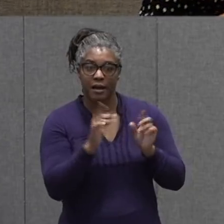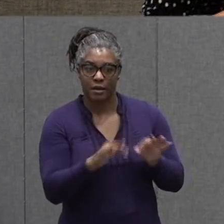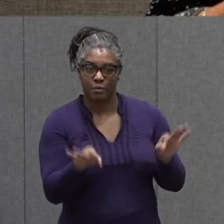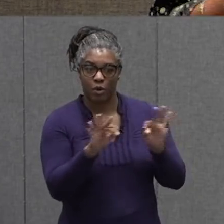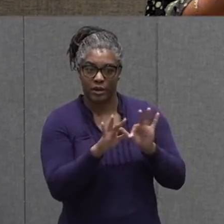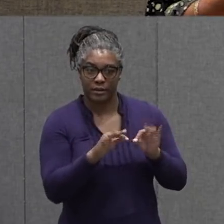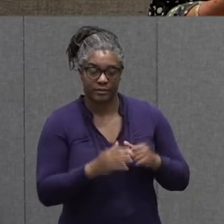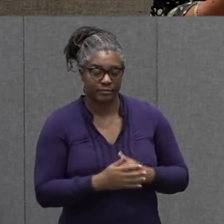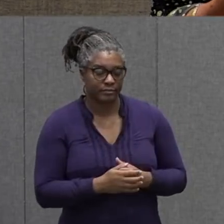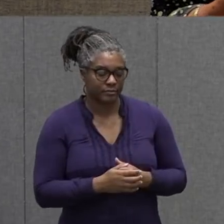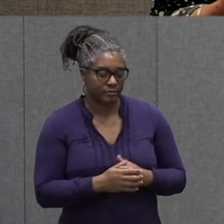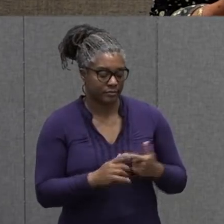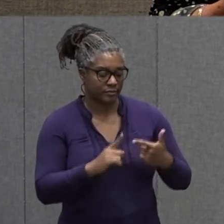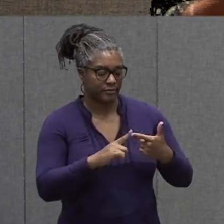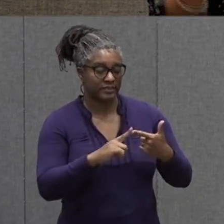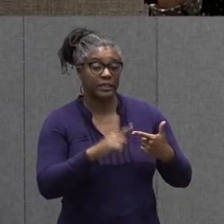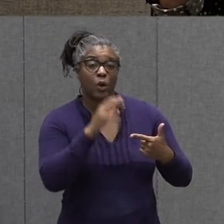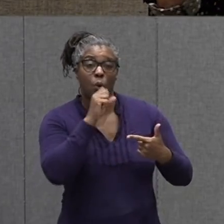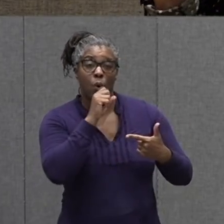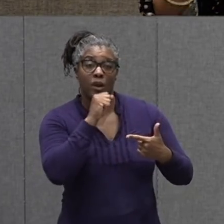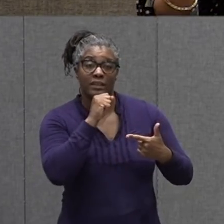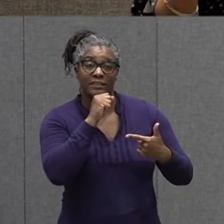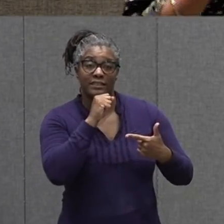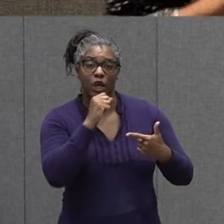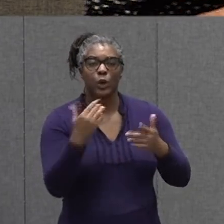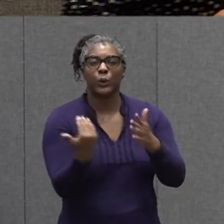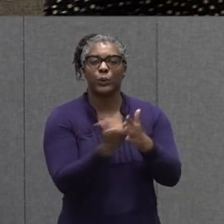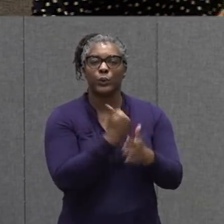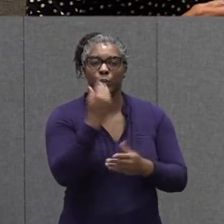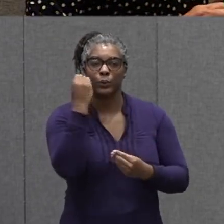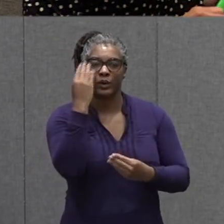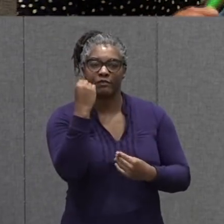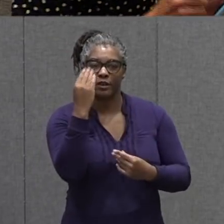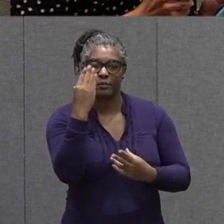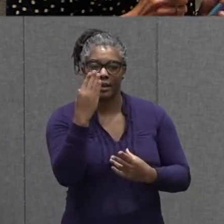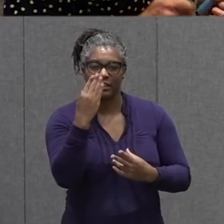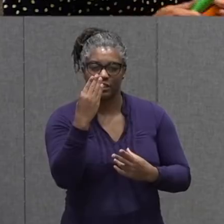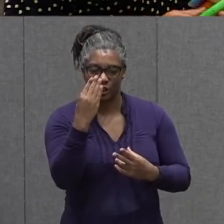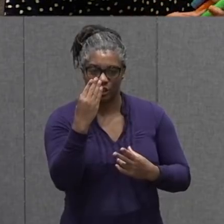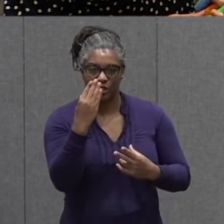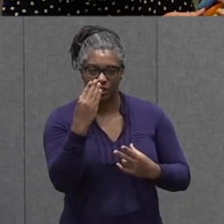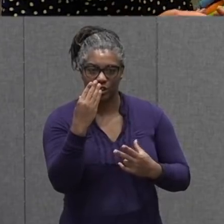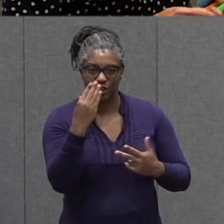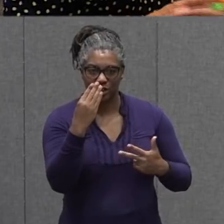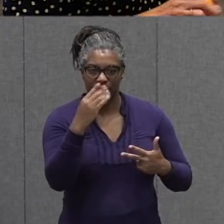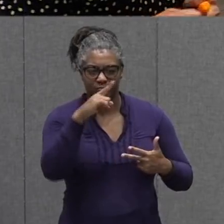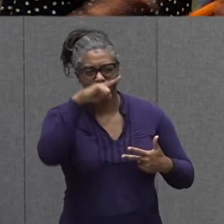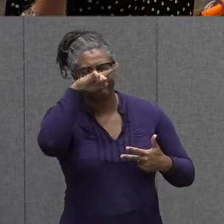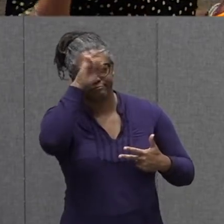that might be new to me. That's that I wonder. And I'm going to use a green one